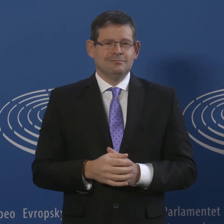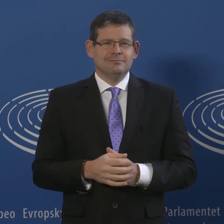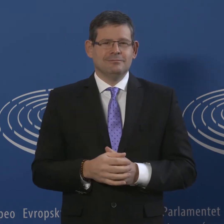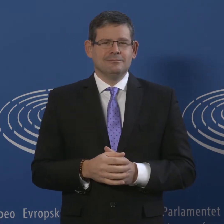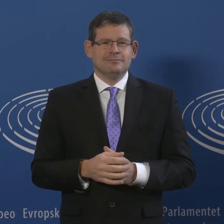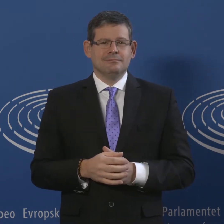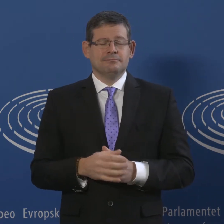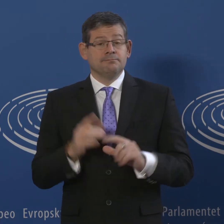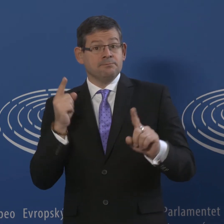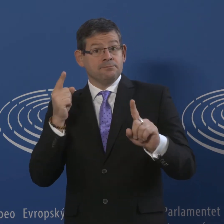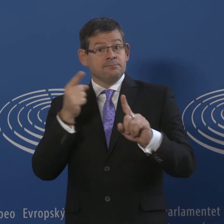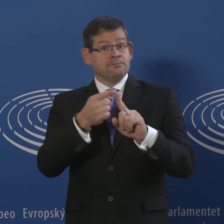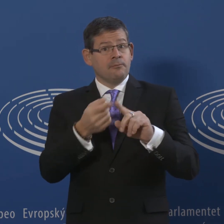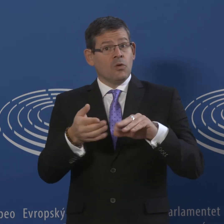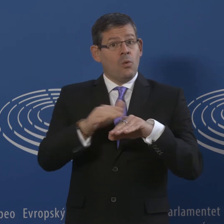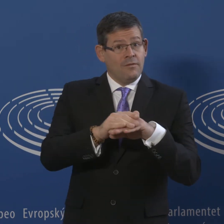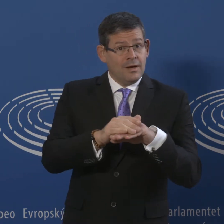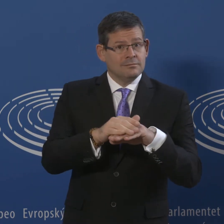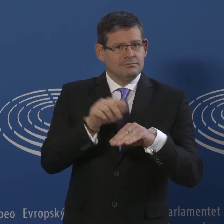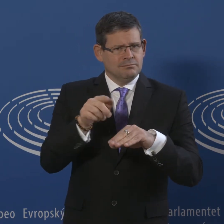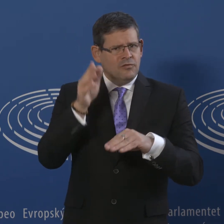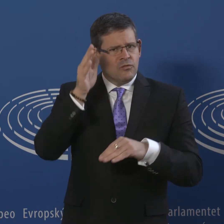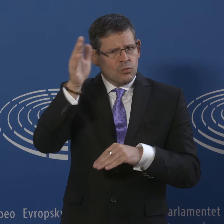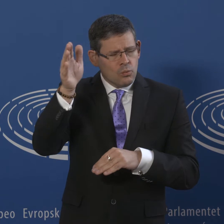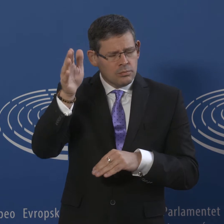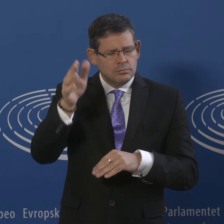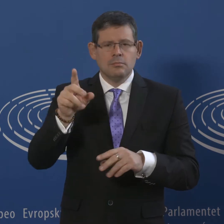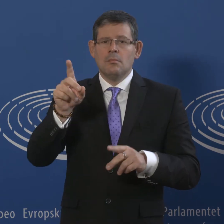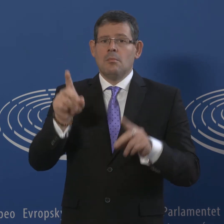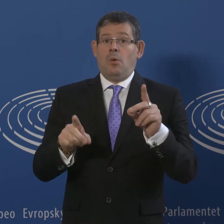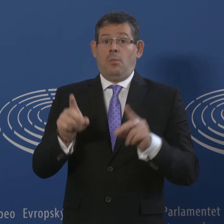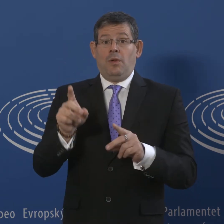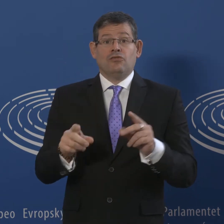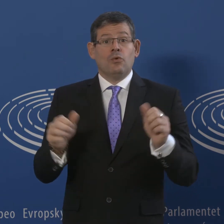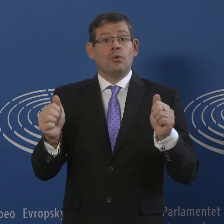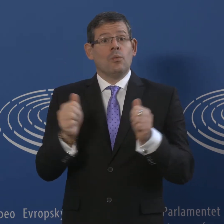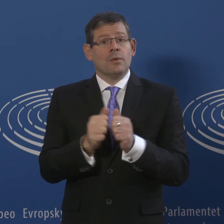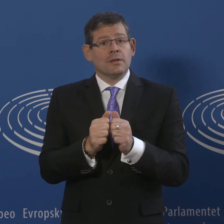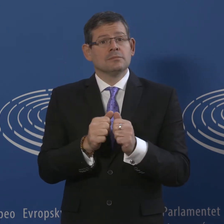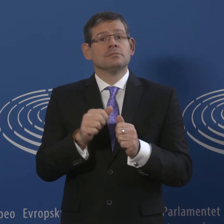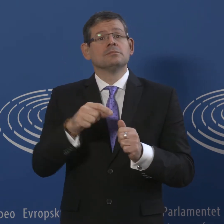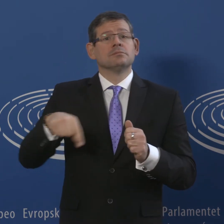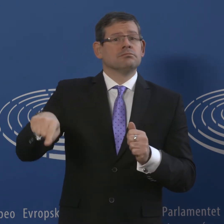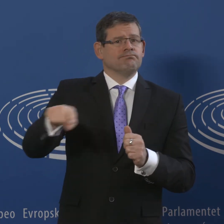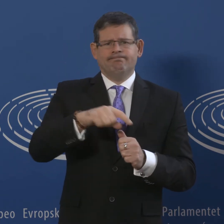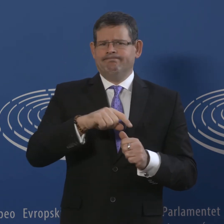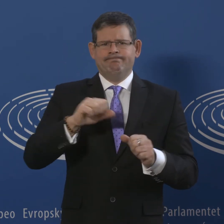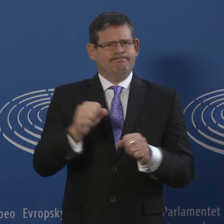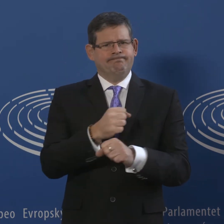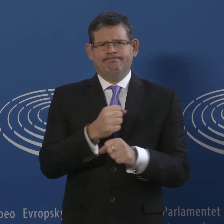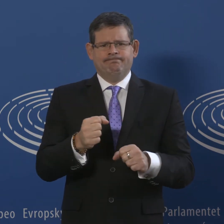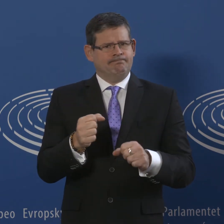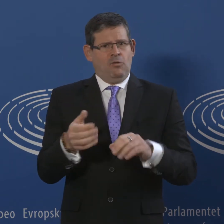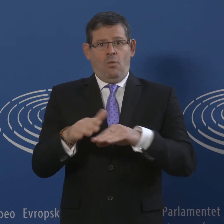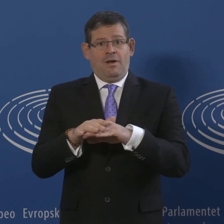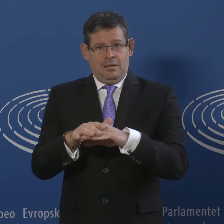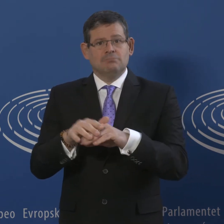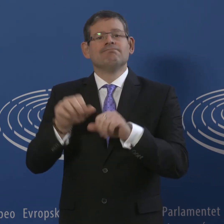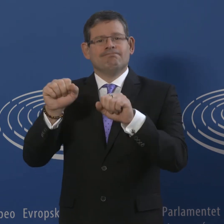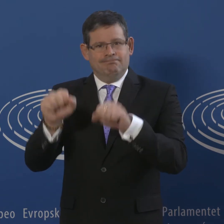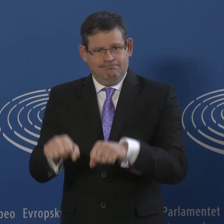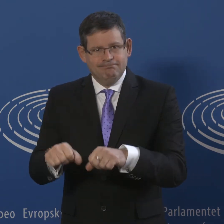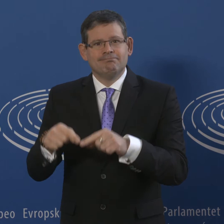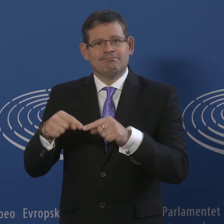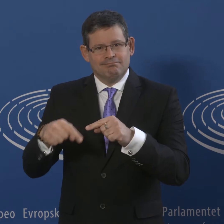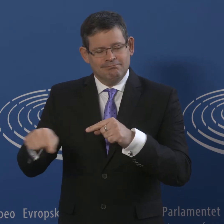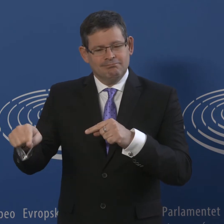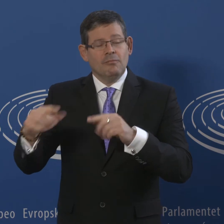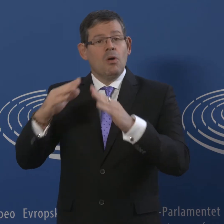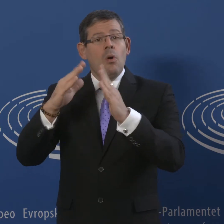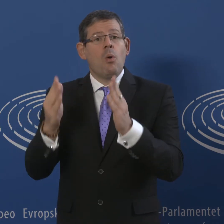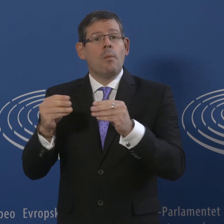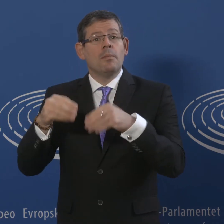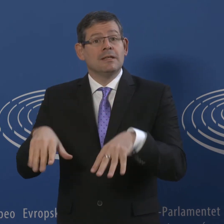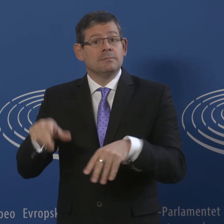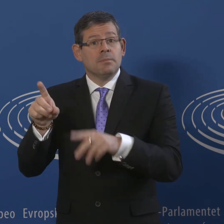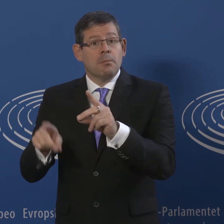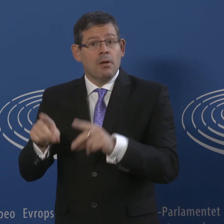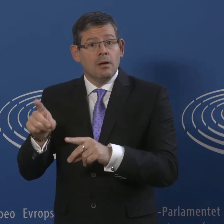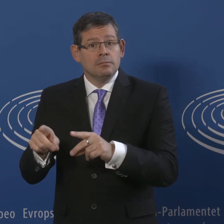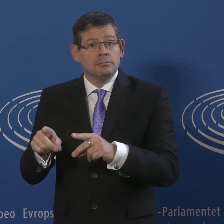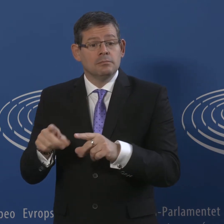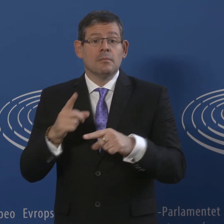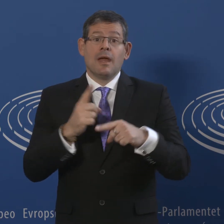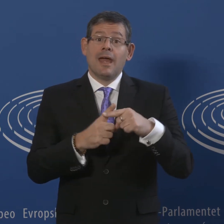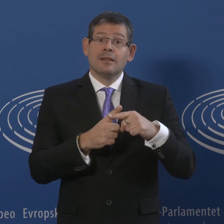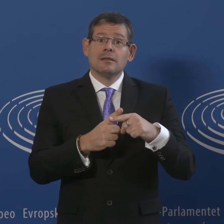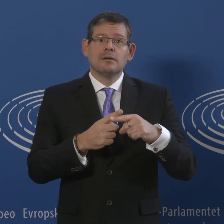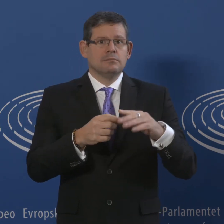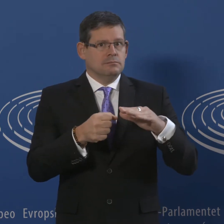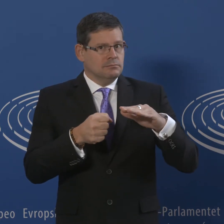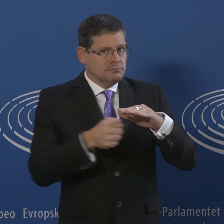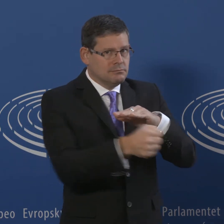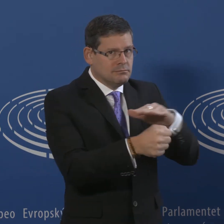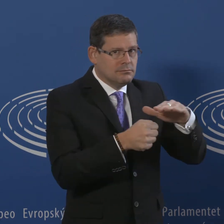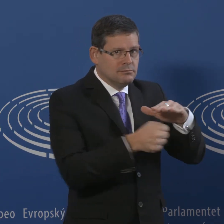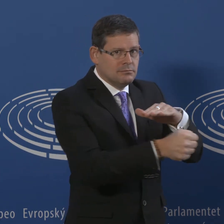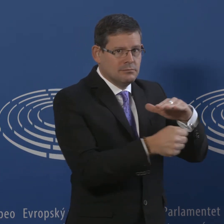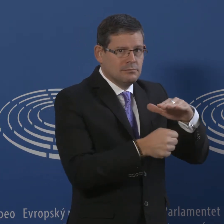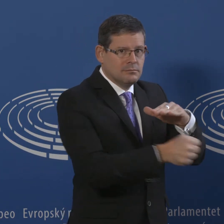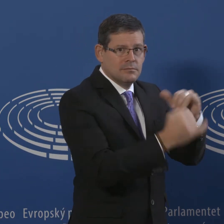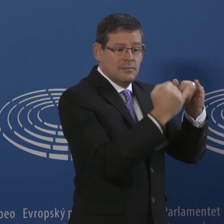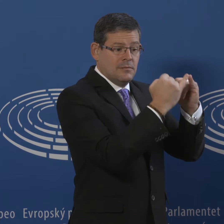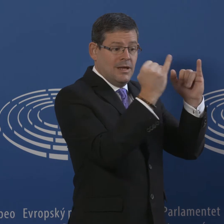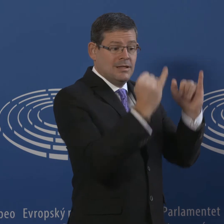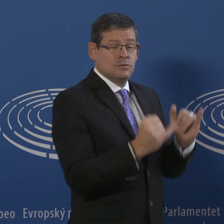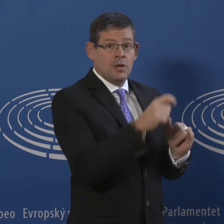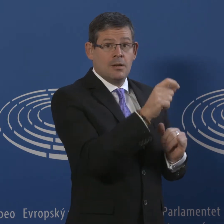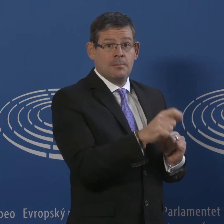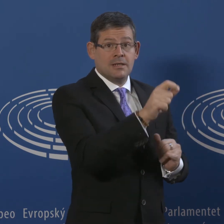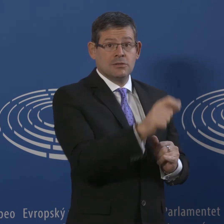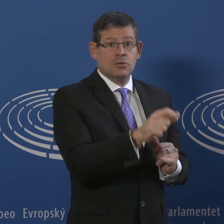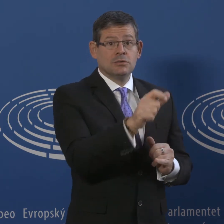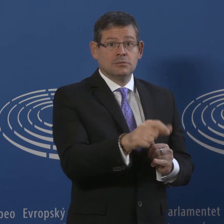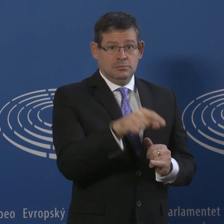the target to cover, in the future, population which are not currently covered, such as the homeless people and the institutionalised persons